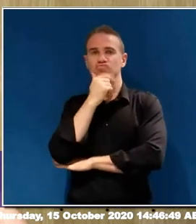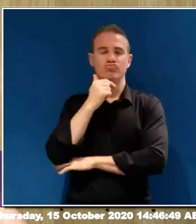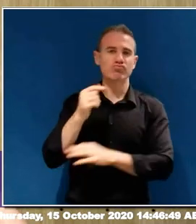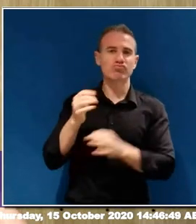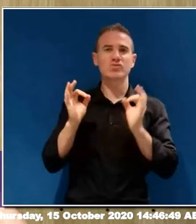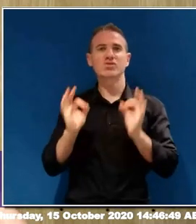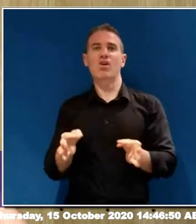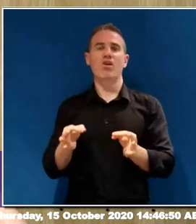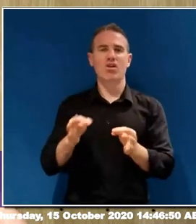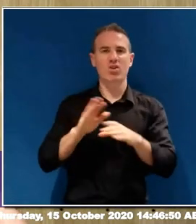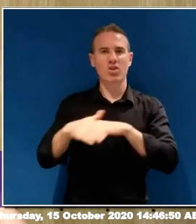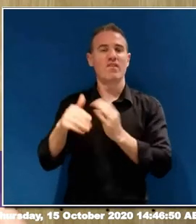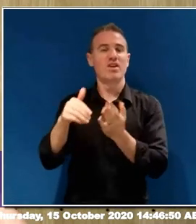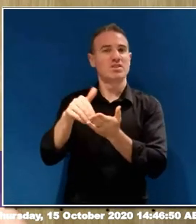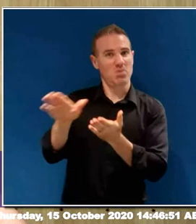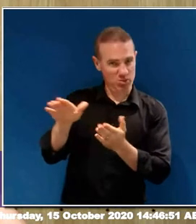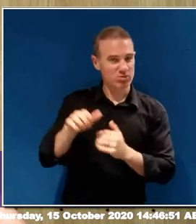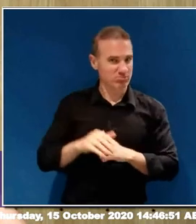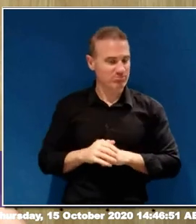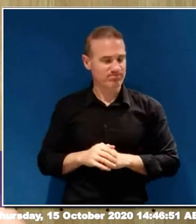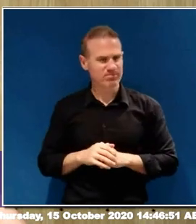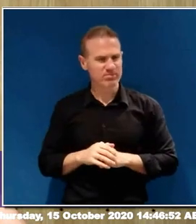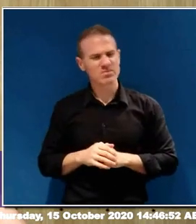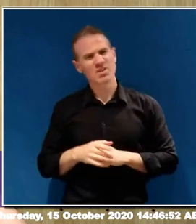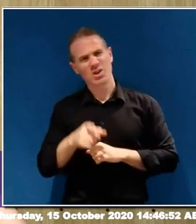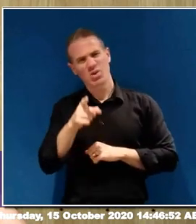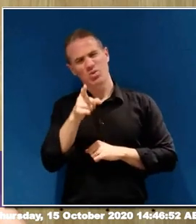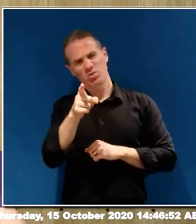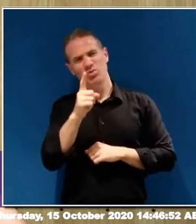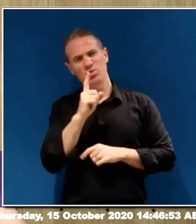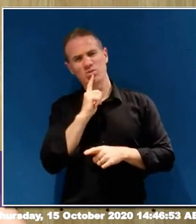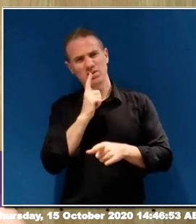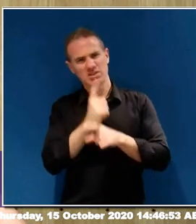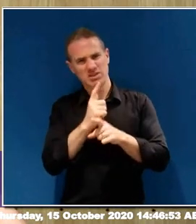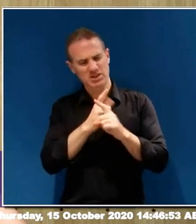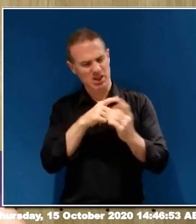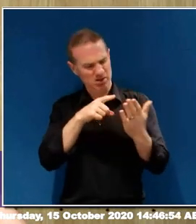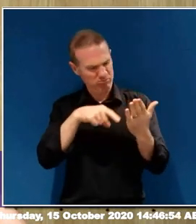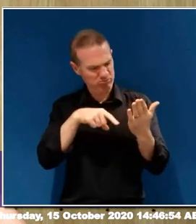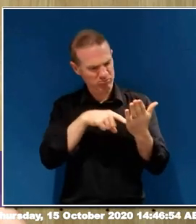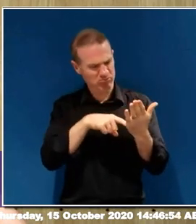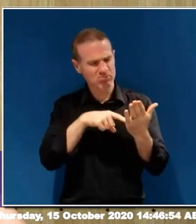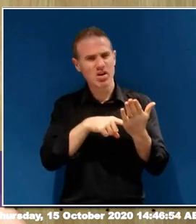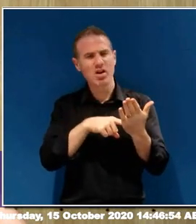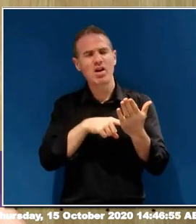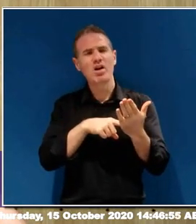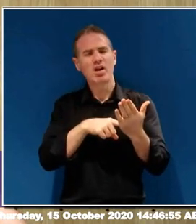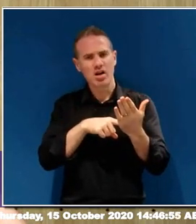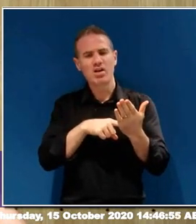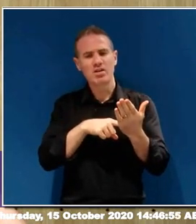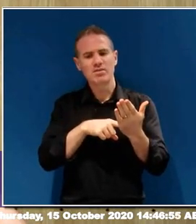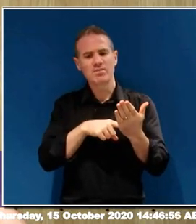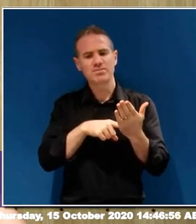You speak of exclusion of a student for verbal misconduct, a student